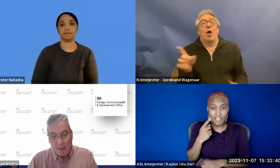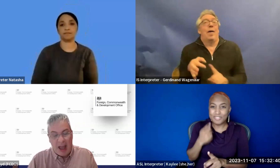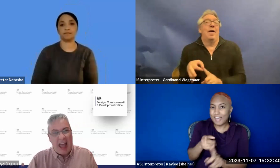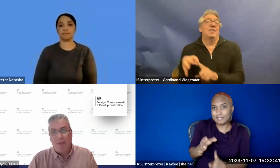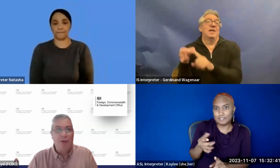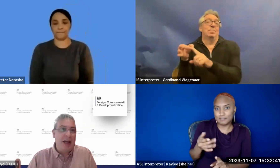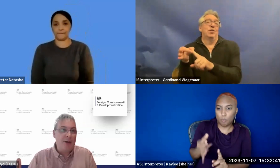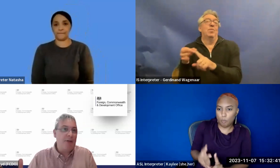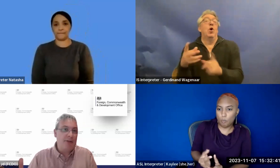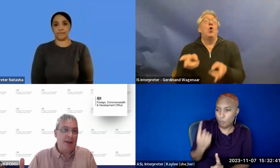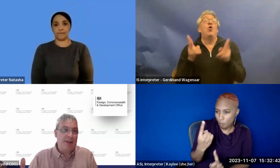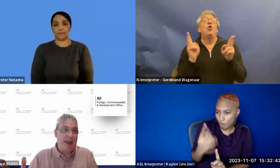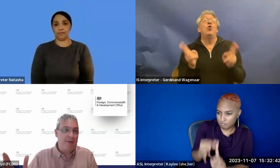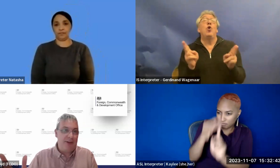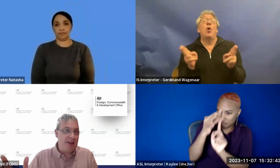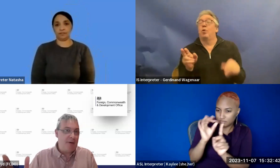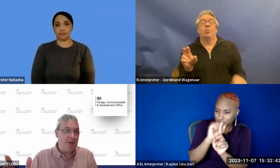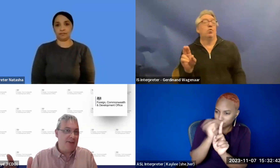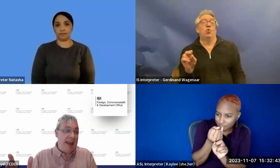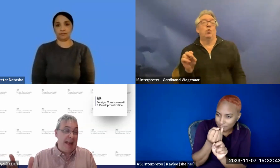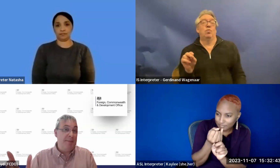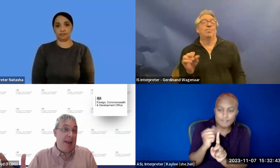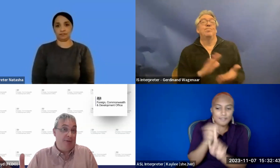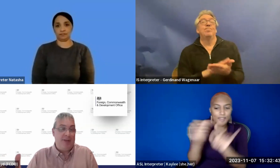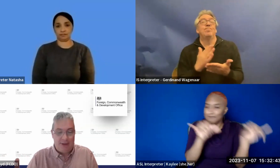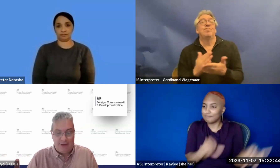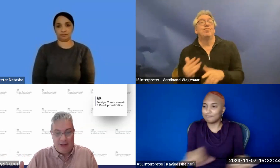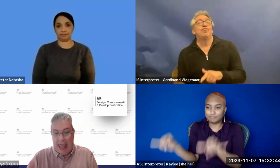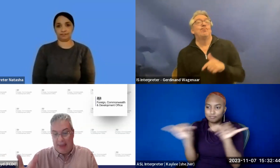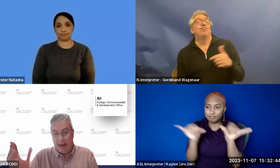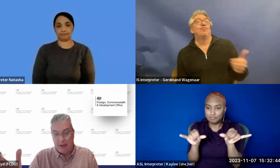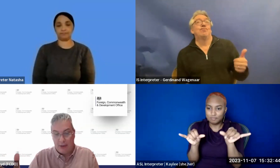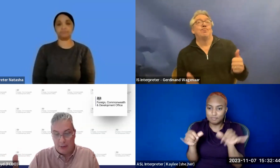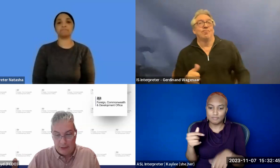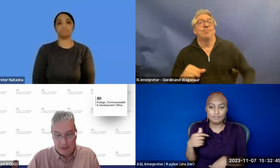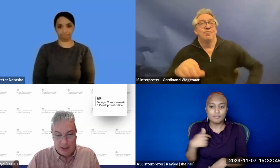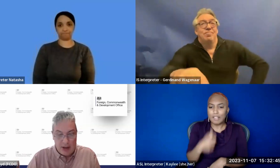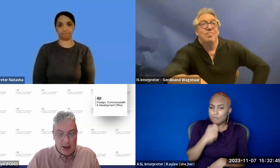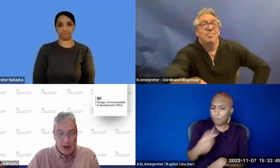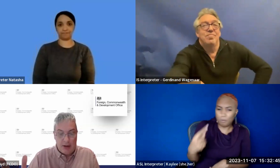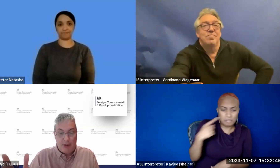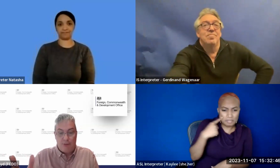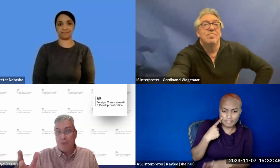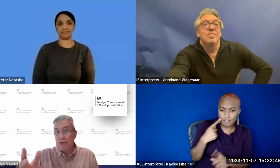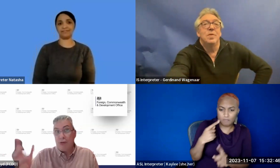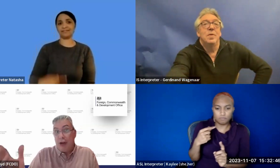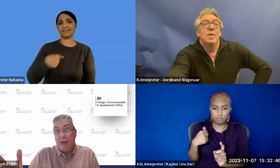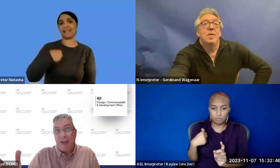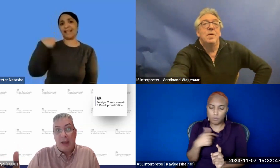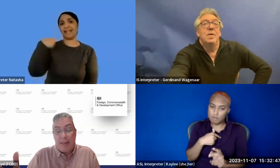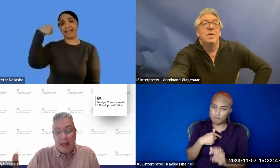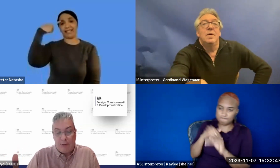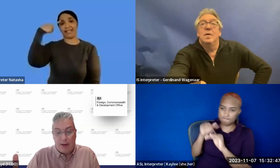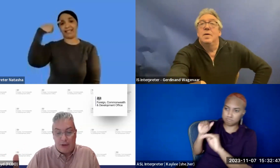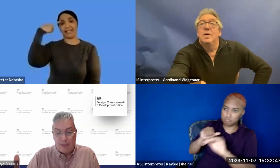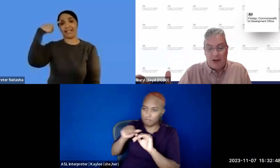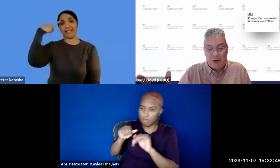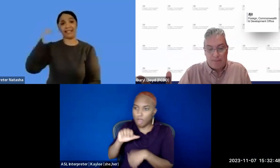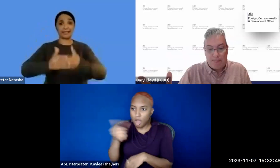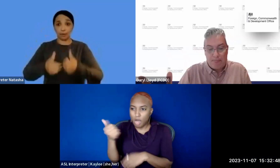Really, I don't think FCDO is better at this than the other donors on taking meaningful participation.